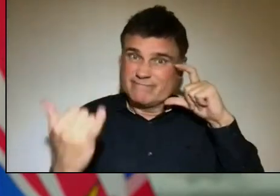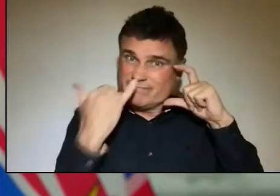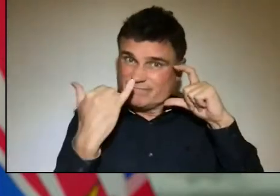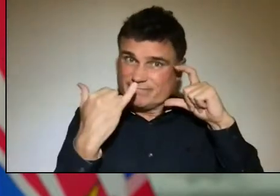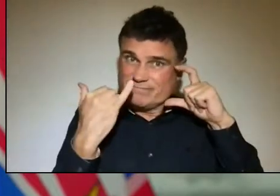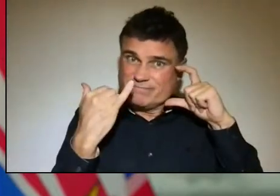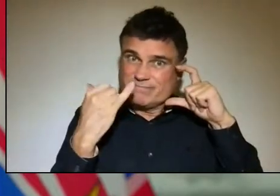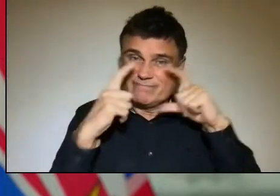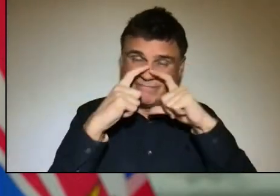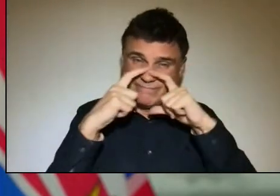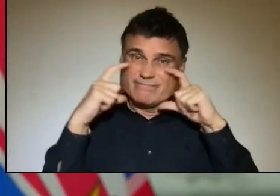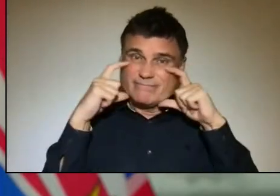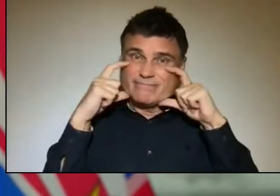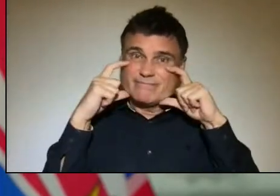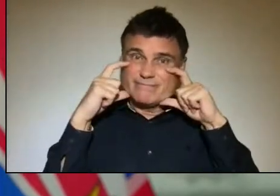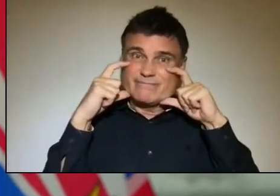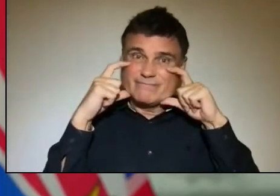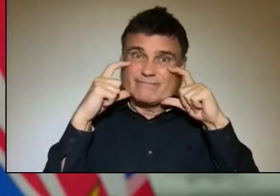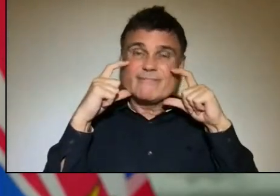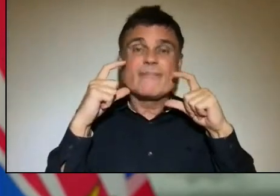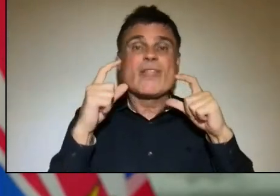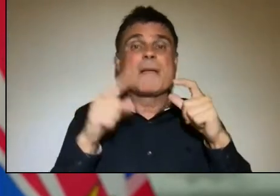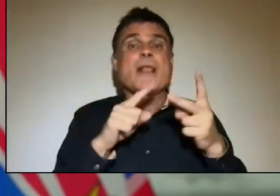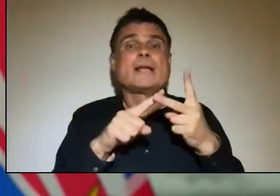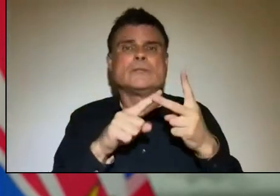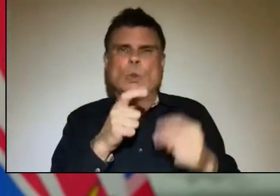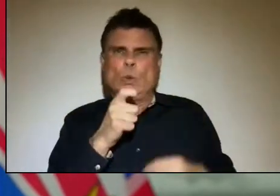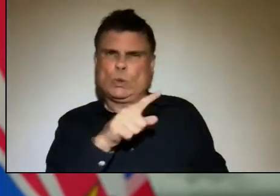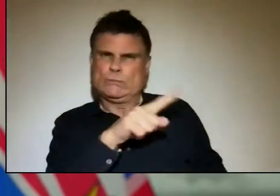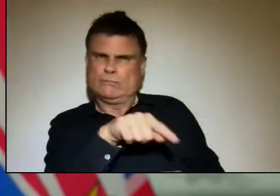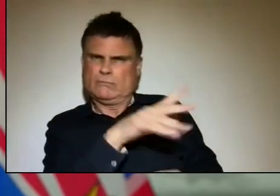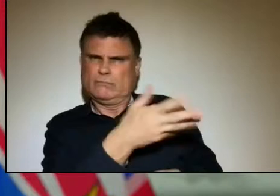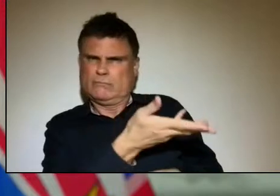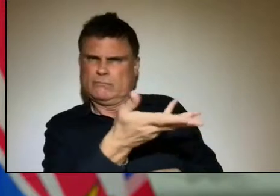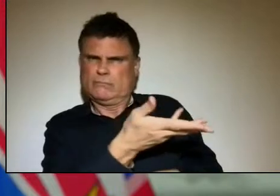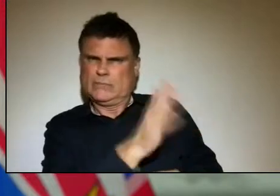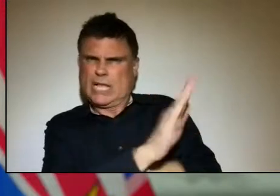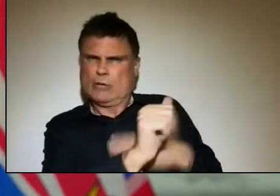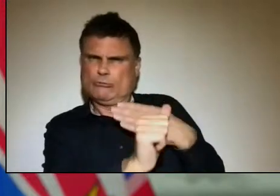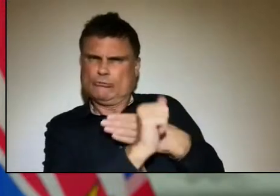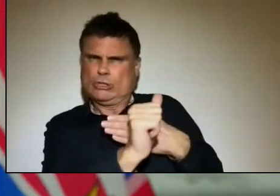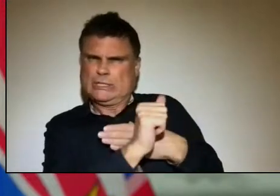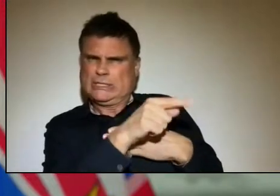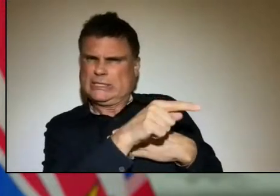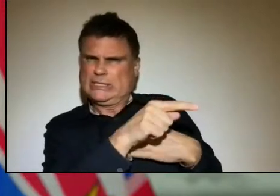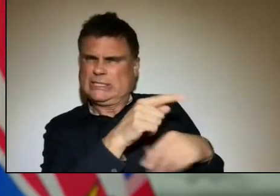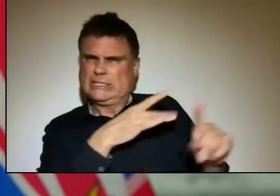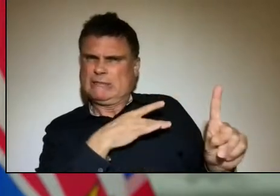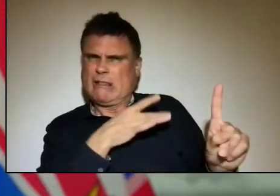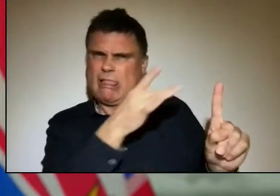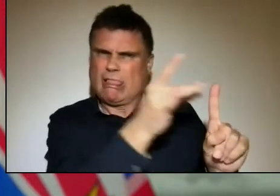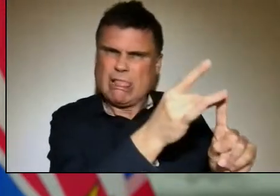appropriate places, that you stay away from people who may